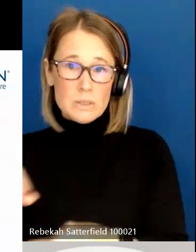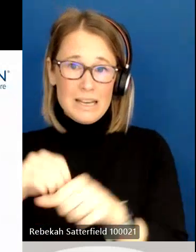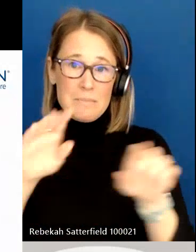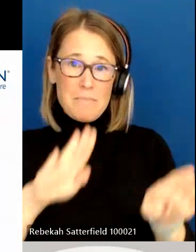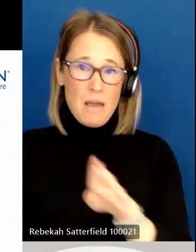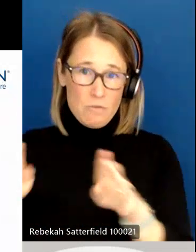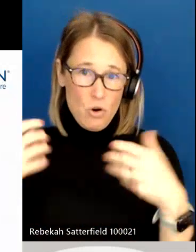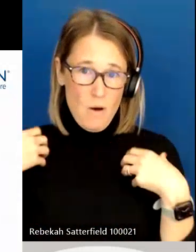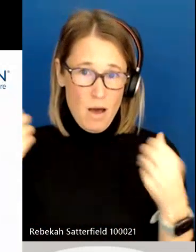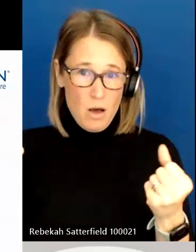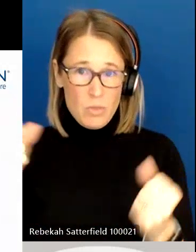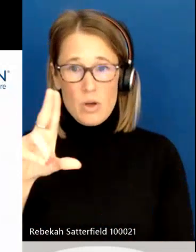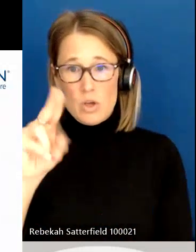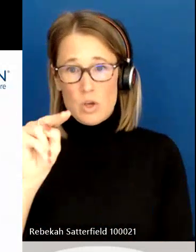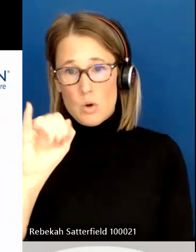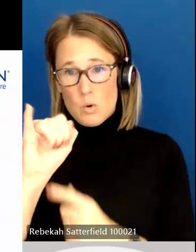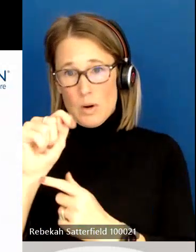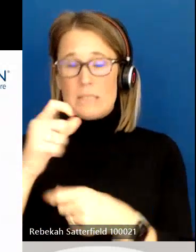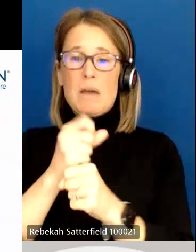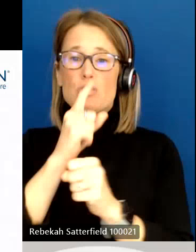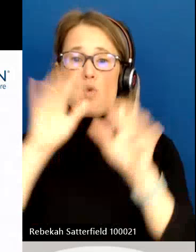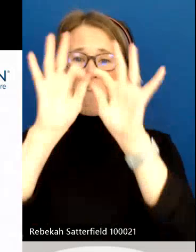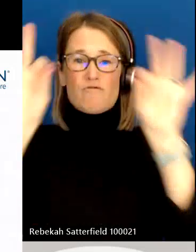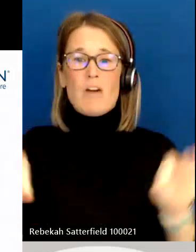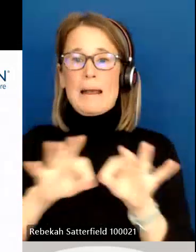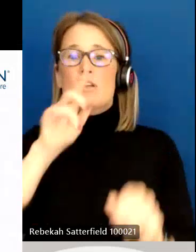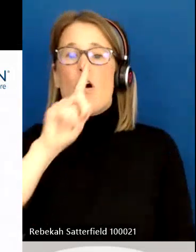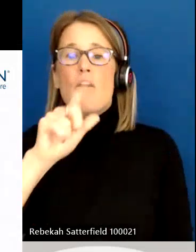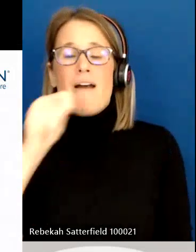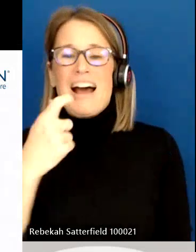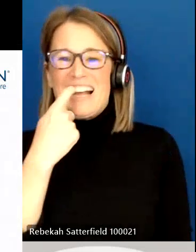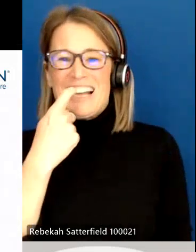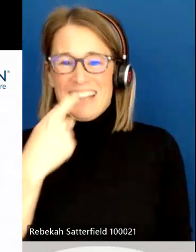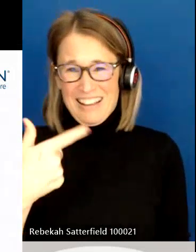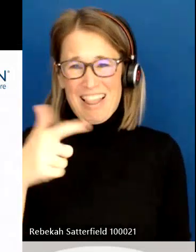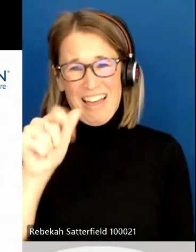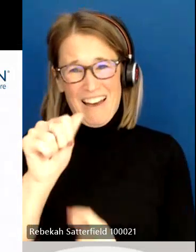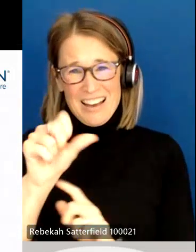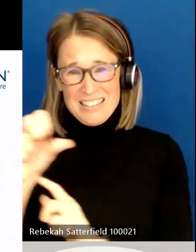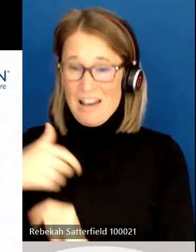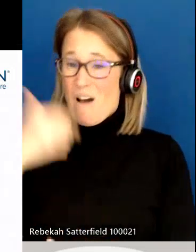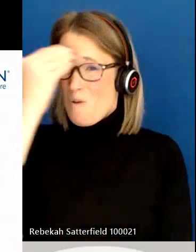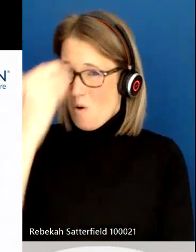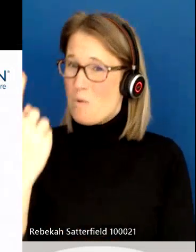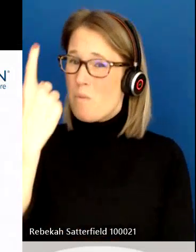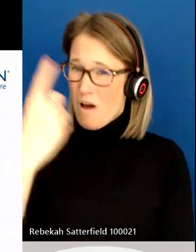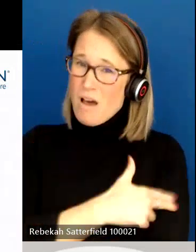sure that the frames are not in glass um I know of a hospital that had a very unfortunate incident